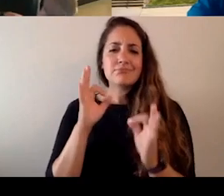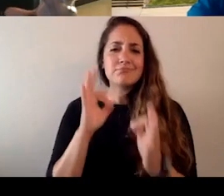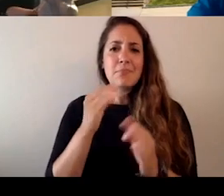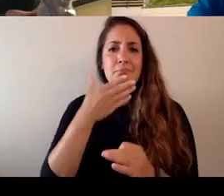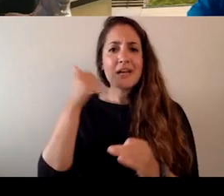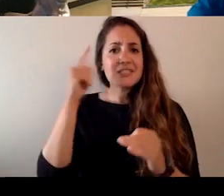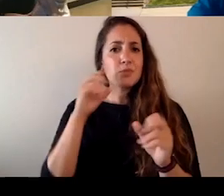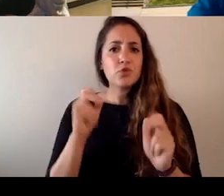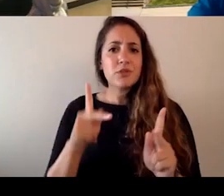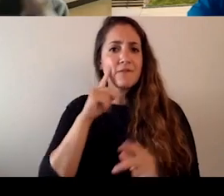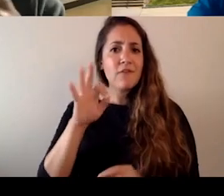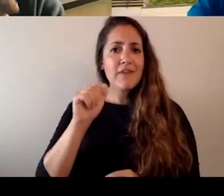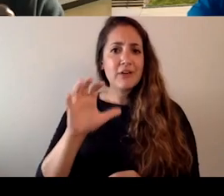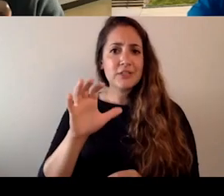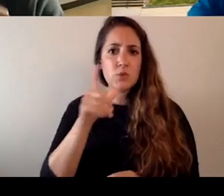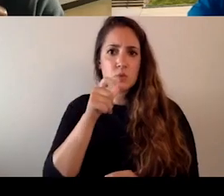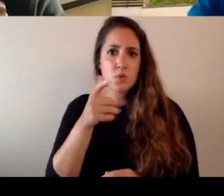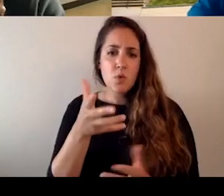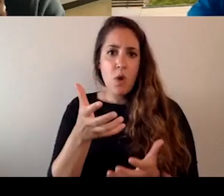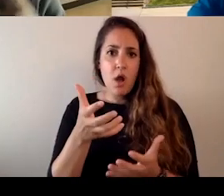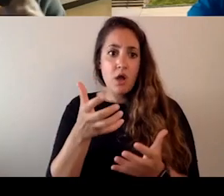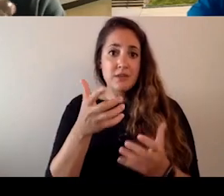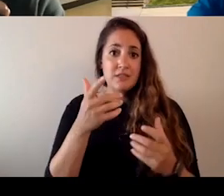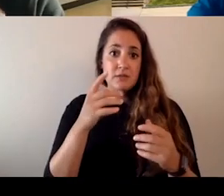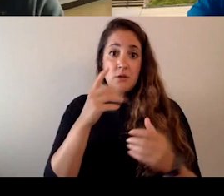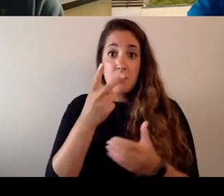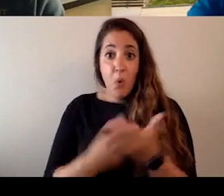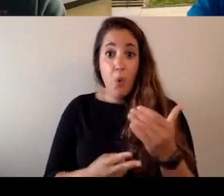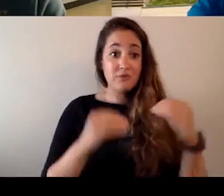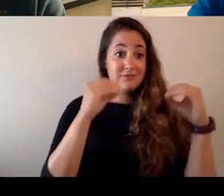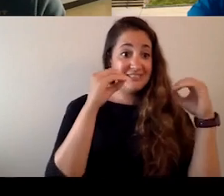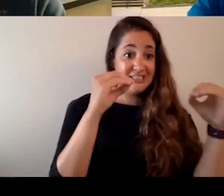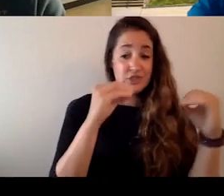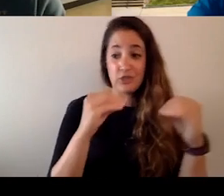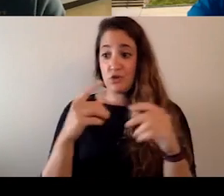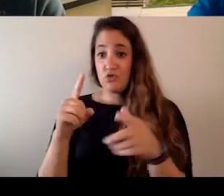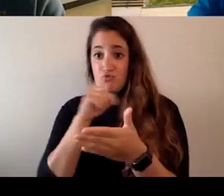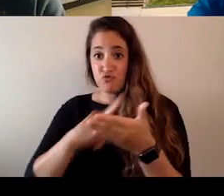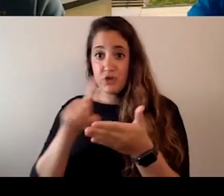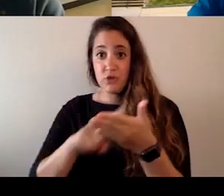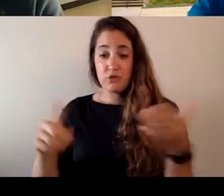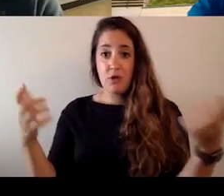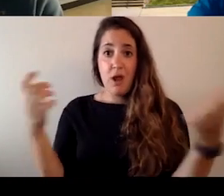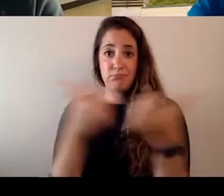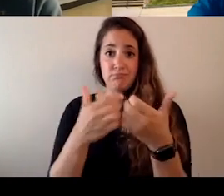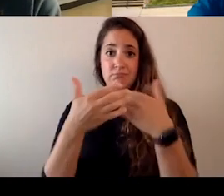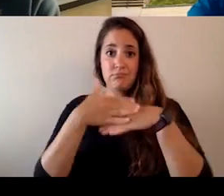kind of, you know, mesh teaching and research into their academic program.